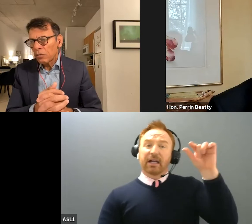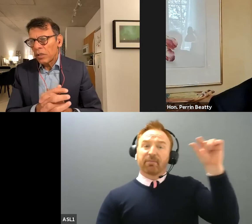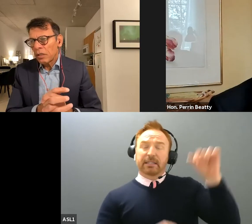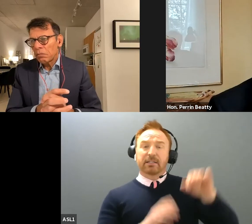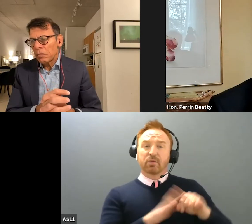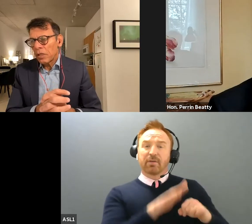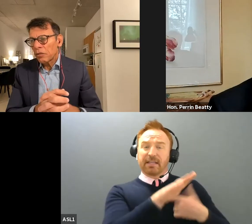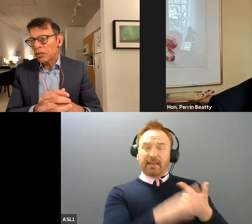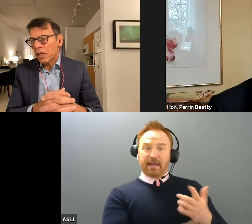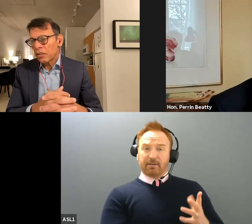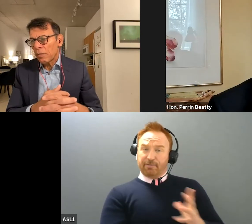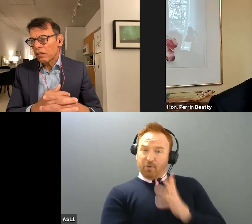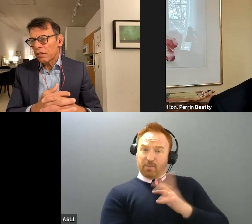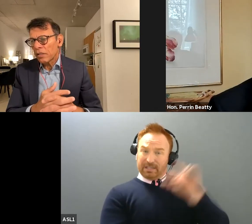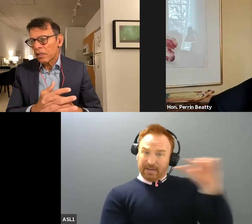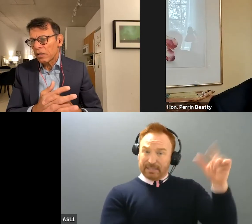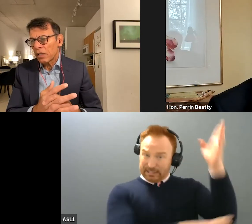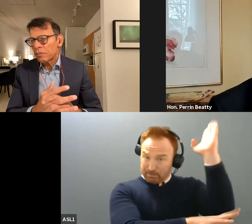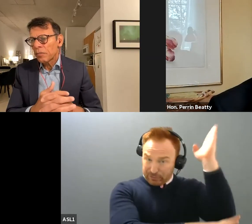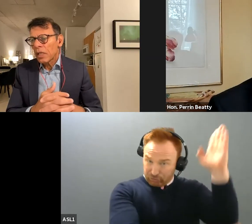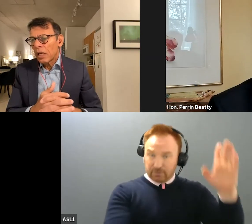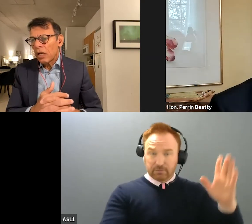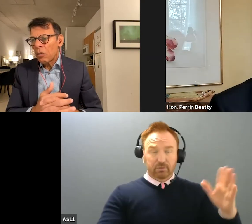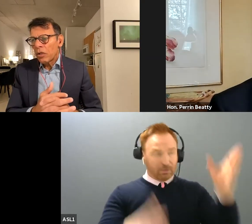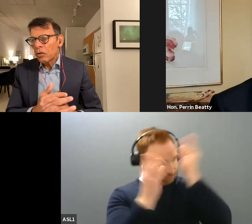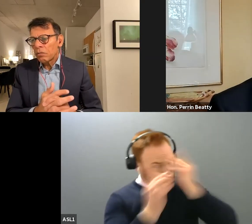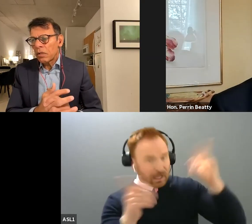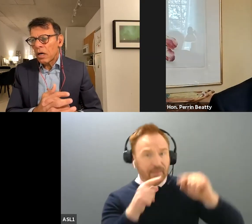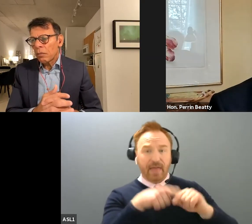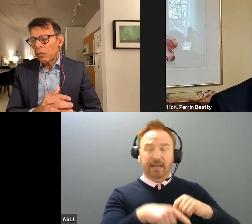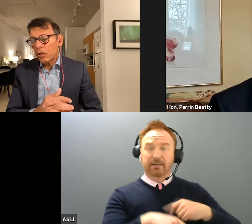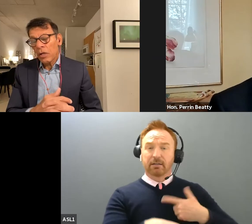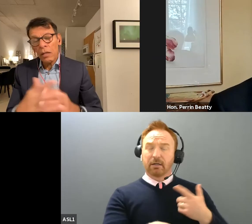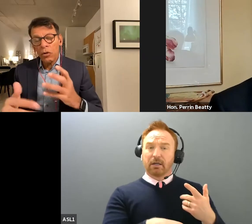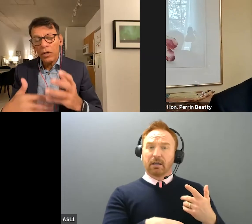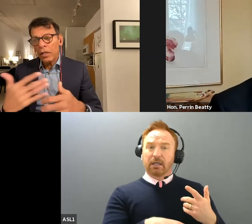would be interesting as its manifests is, you know, when you're not employed and